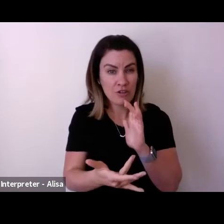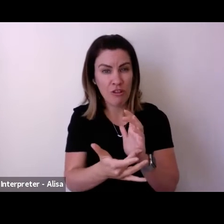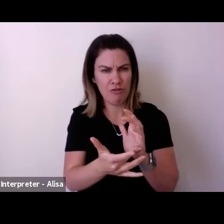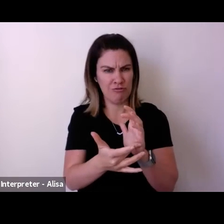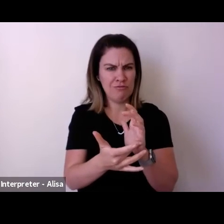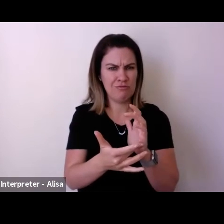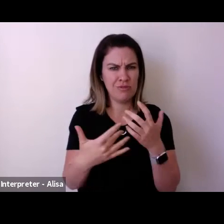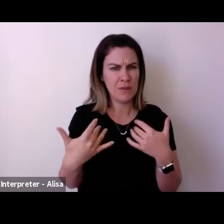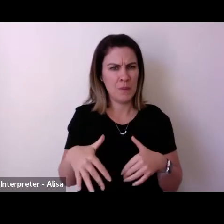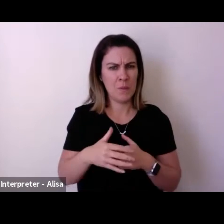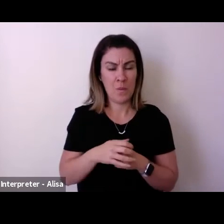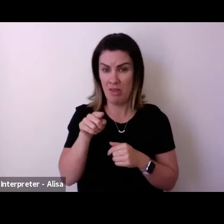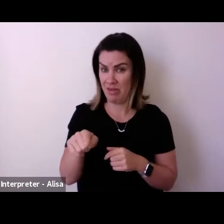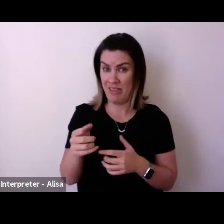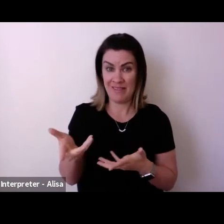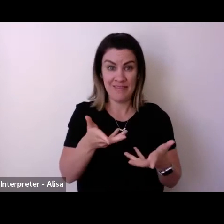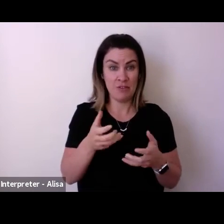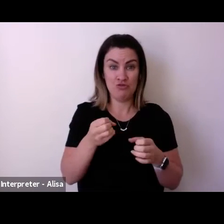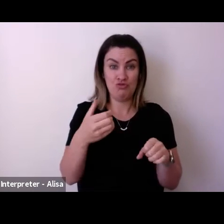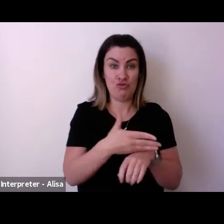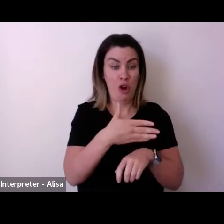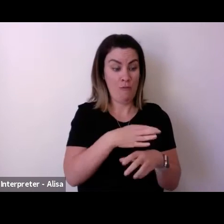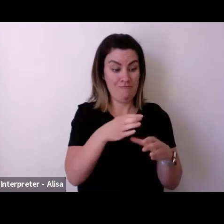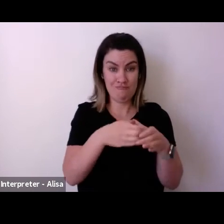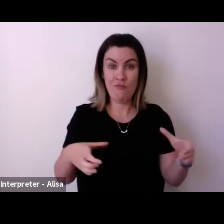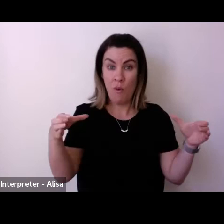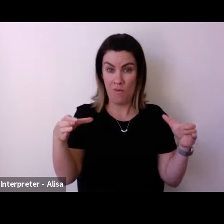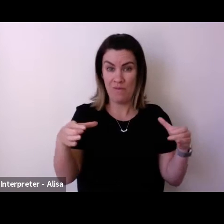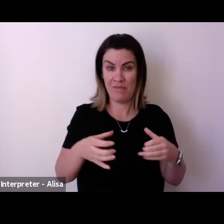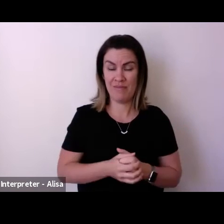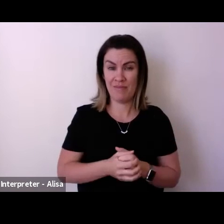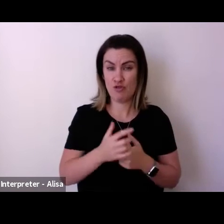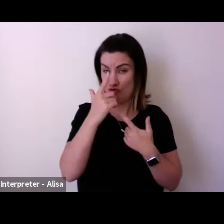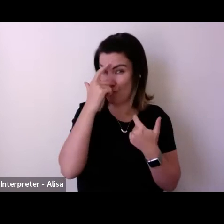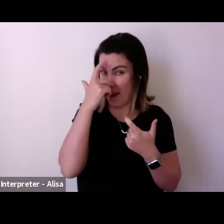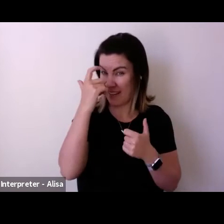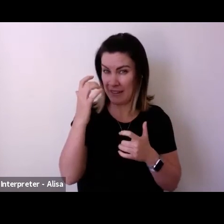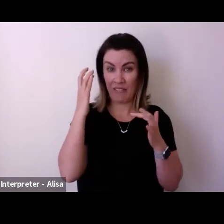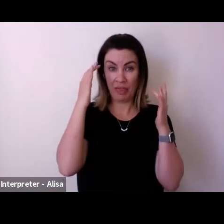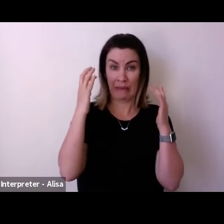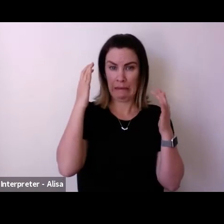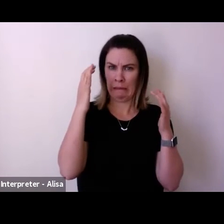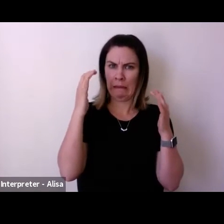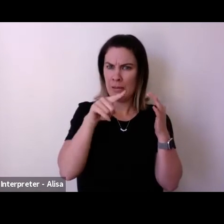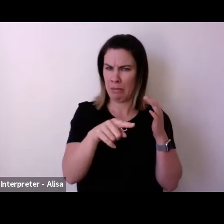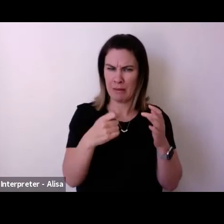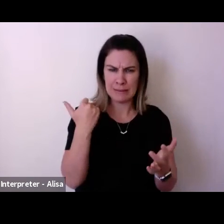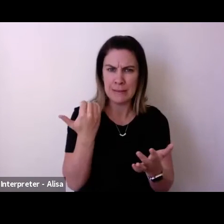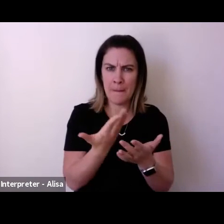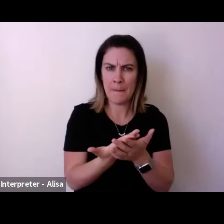pipeline and job birth. We know creative thinking is ever more in demand across the economy and we also know that creative practitioners